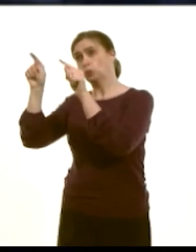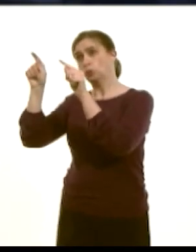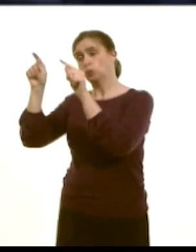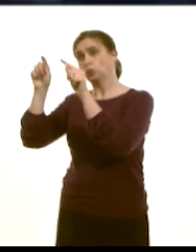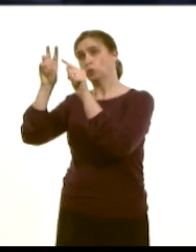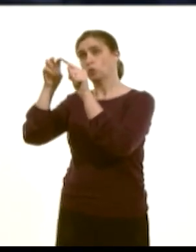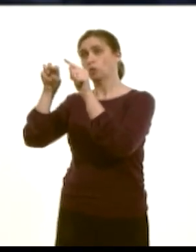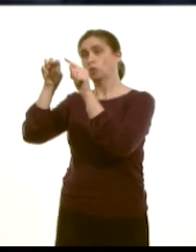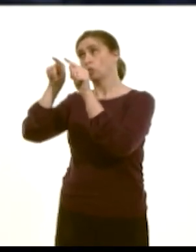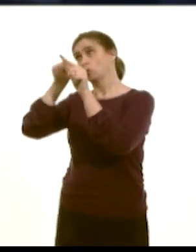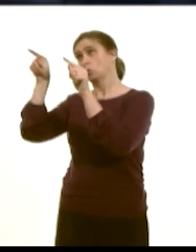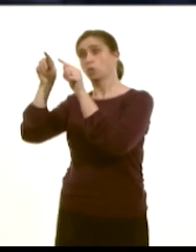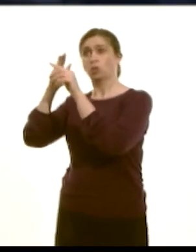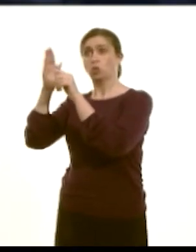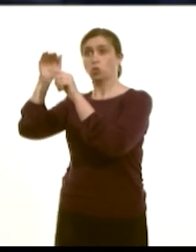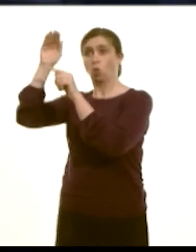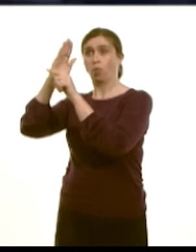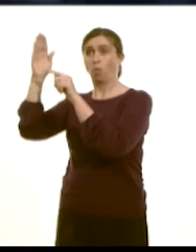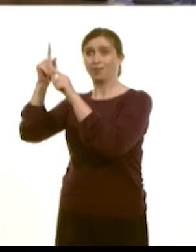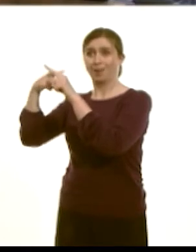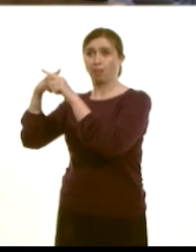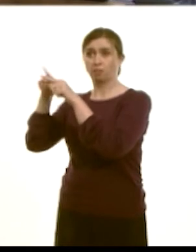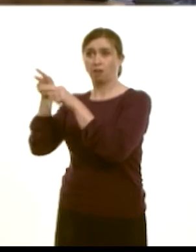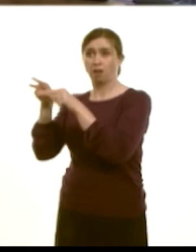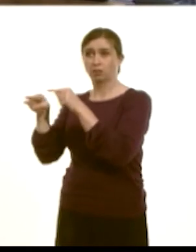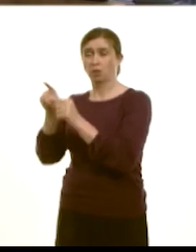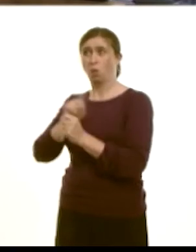generally and the north-west of England, as it currently intends to put in place?